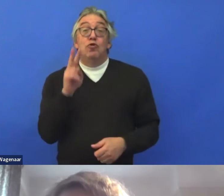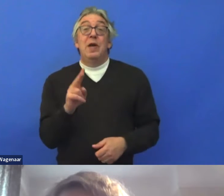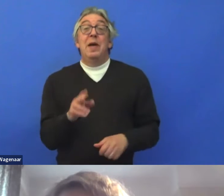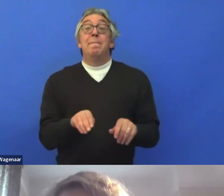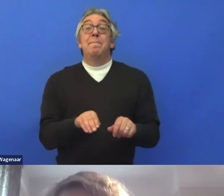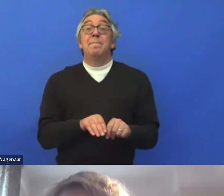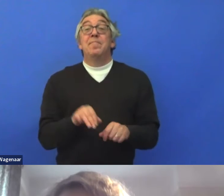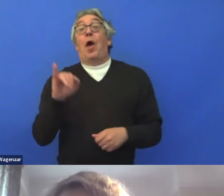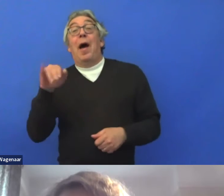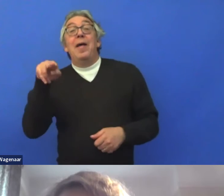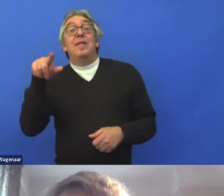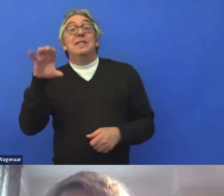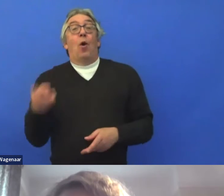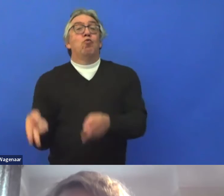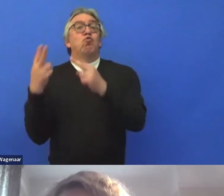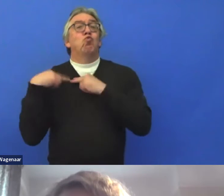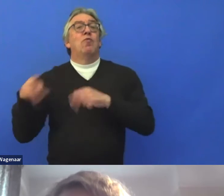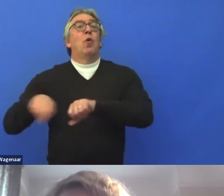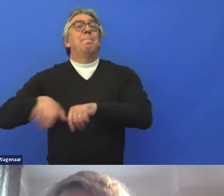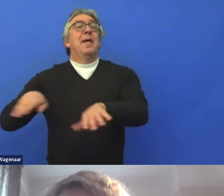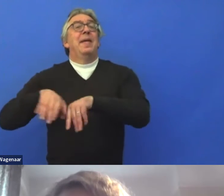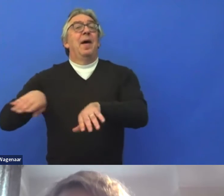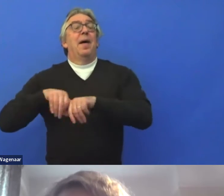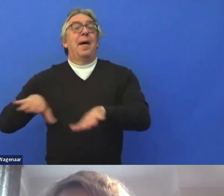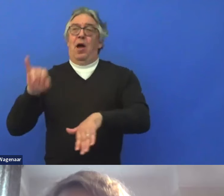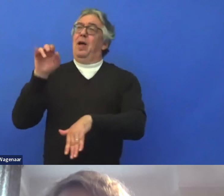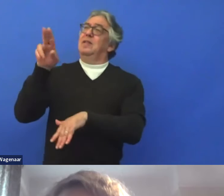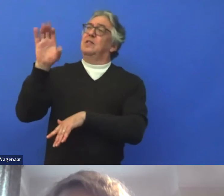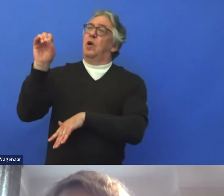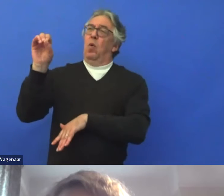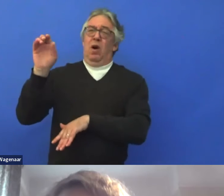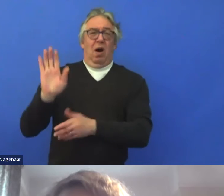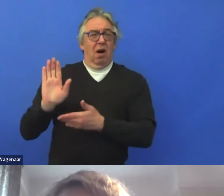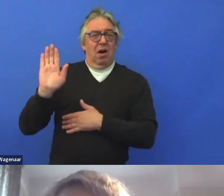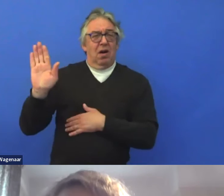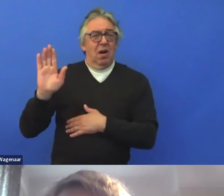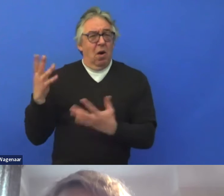But we'd like to be the contact point with the employers.